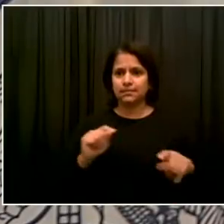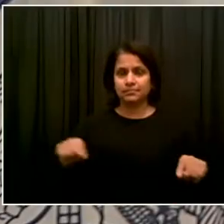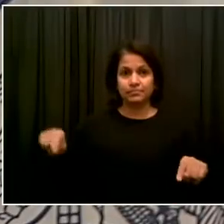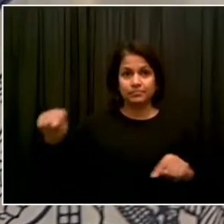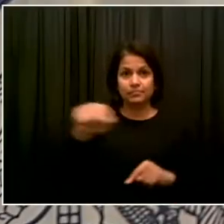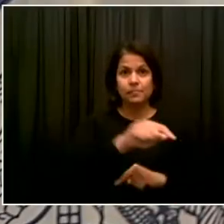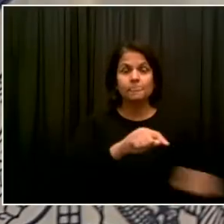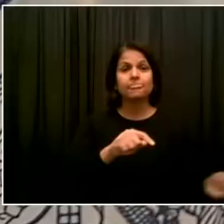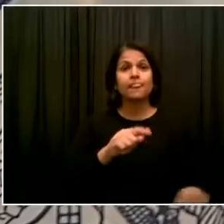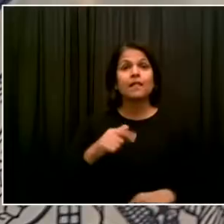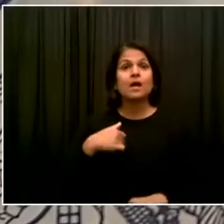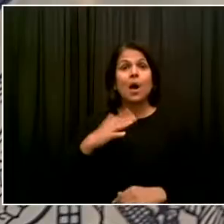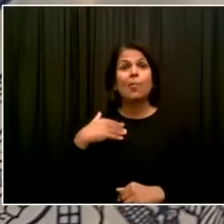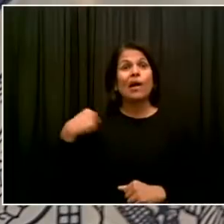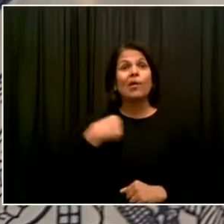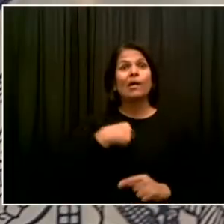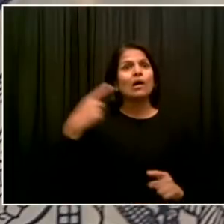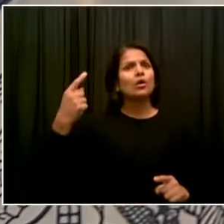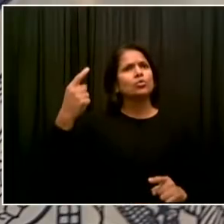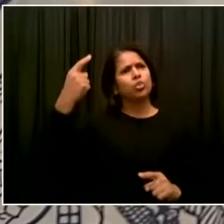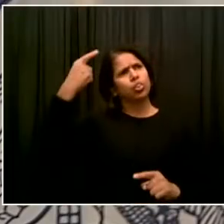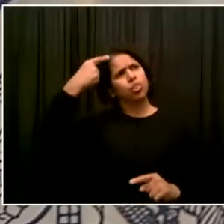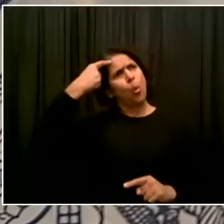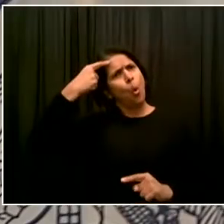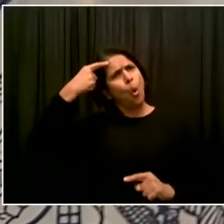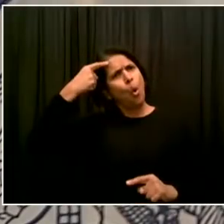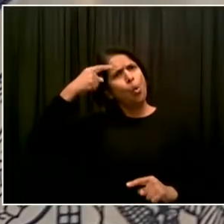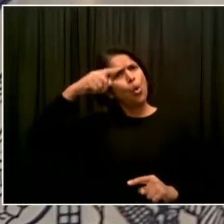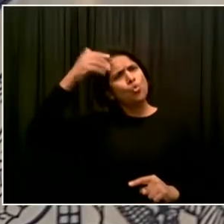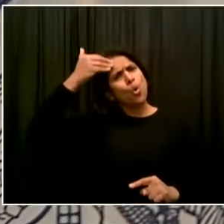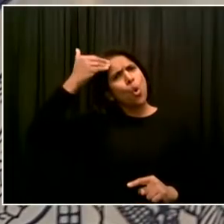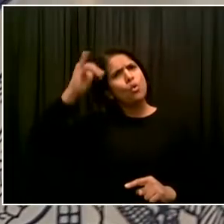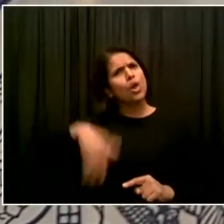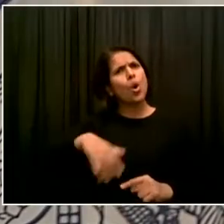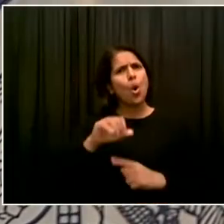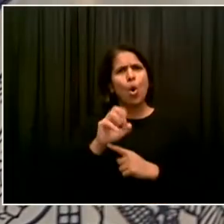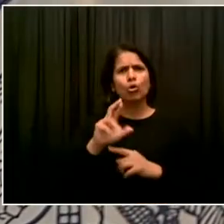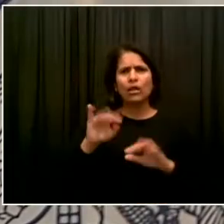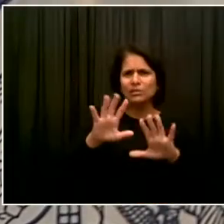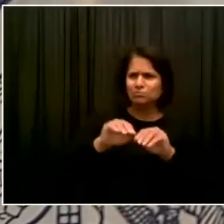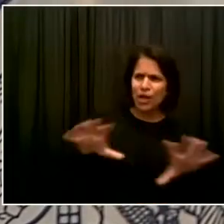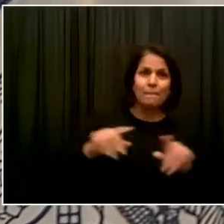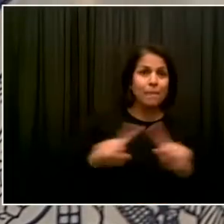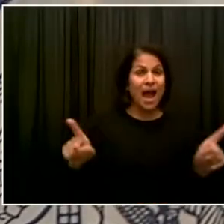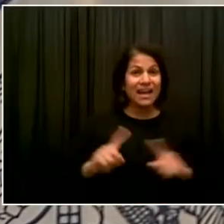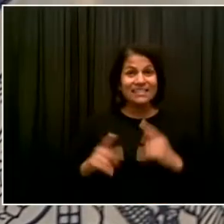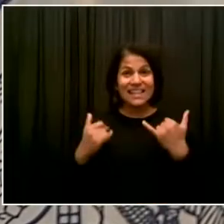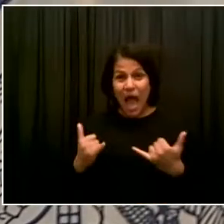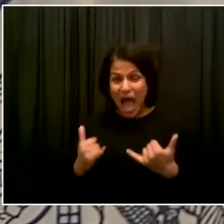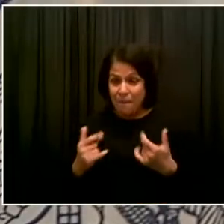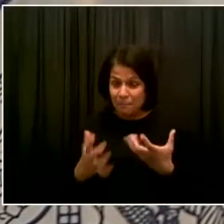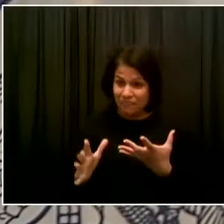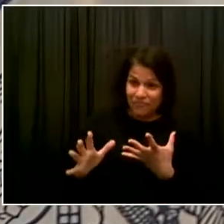WE WERE HAVING AND WE DID NOT AND I HAVE BEEN VERY CLEAR ABOUT THIS, WE DID NOT